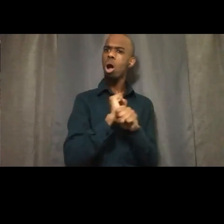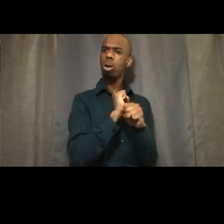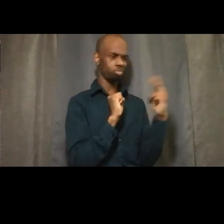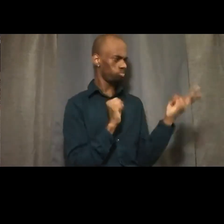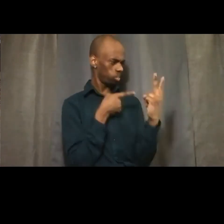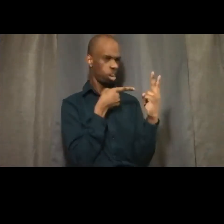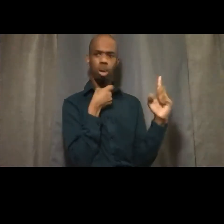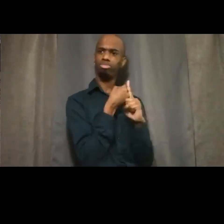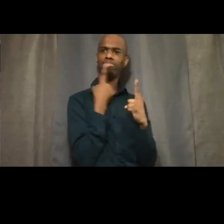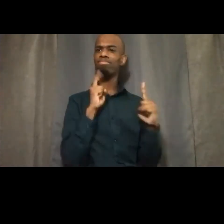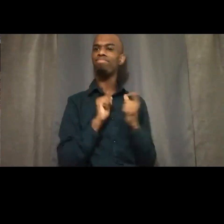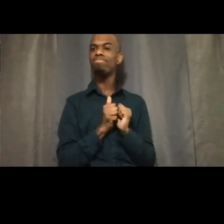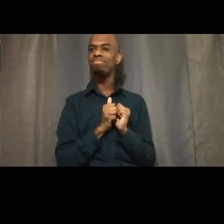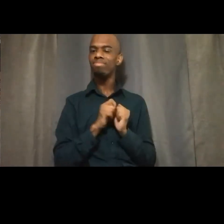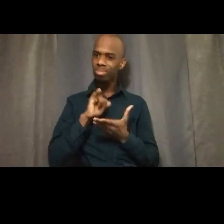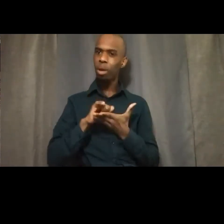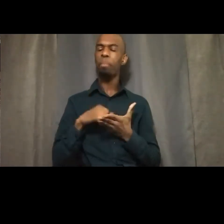Oh, the eclipse, I missed the eclipse.